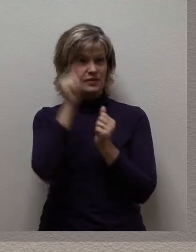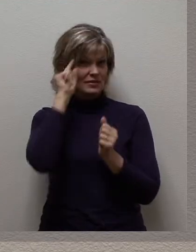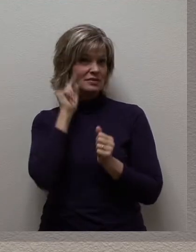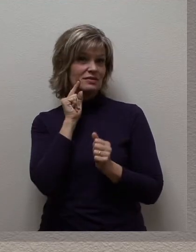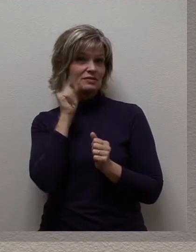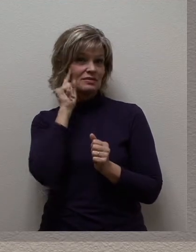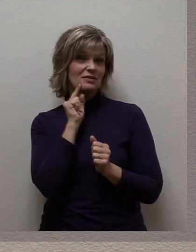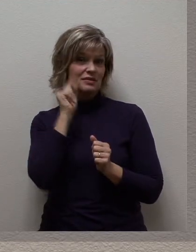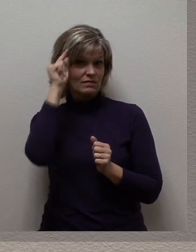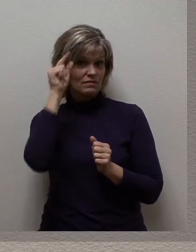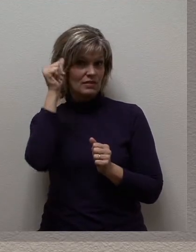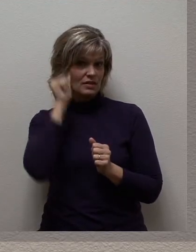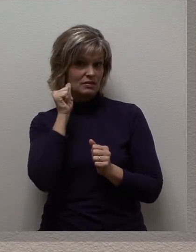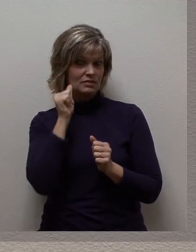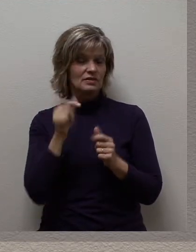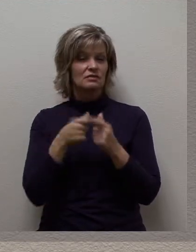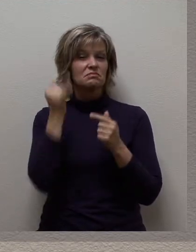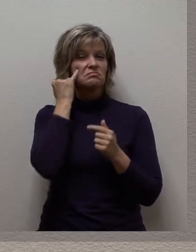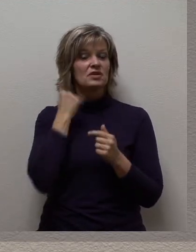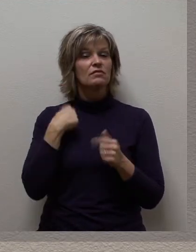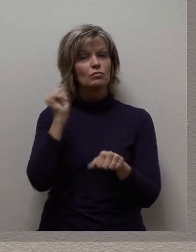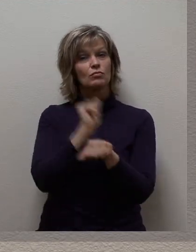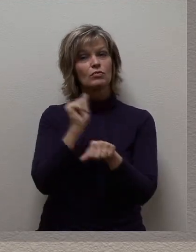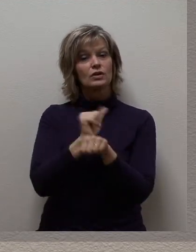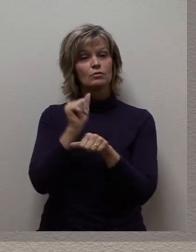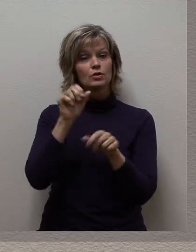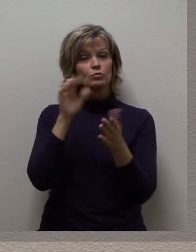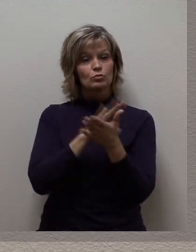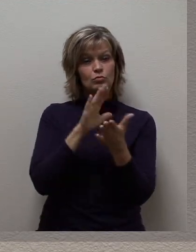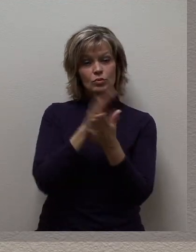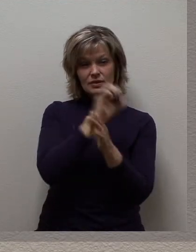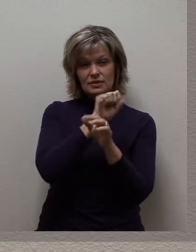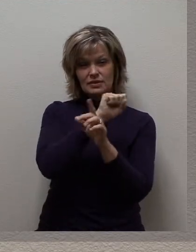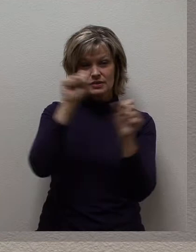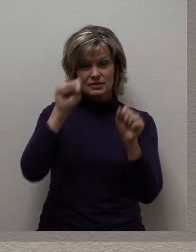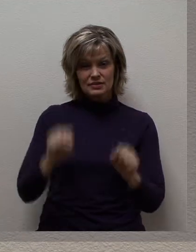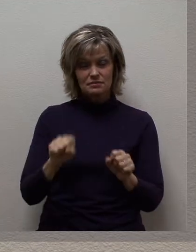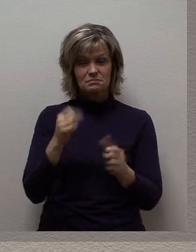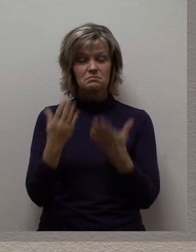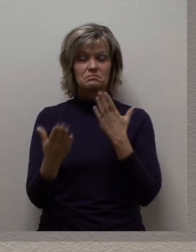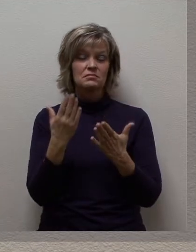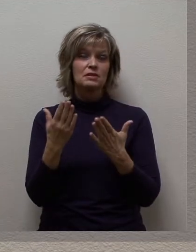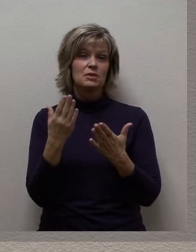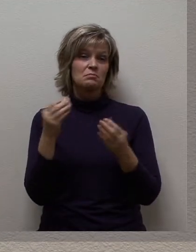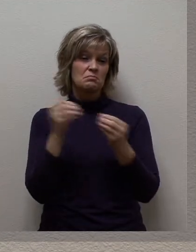I believe deaf adults. If I were working in a school system I would maybe be doing more signing